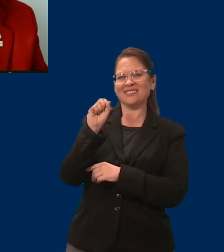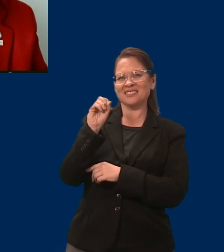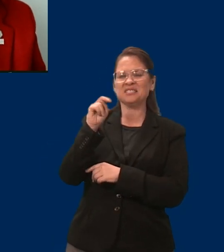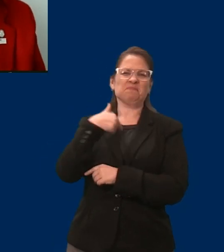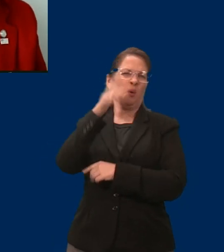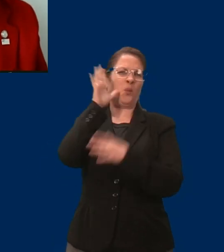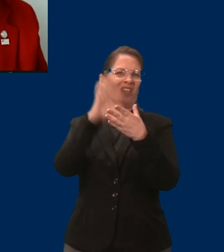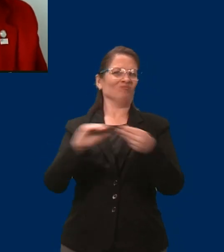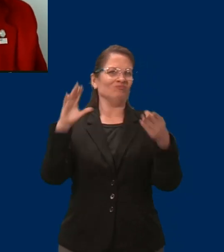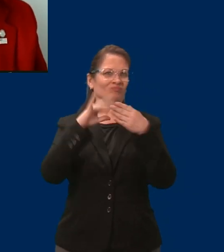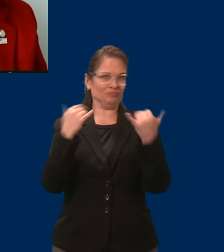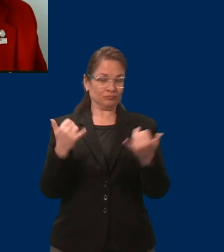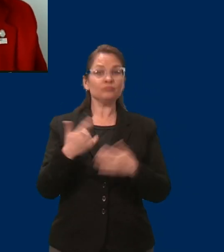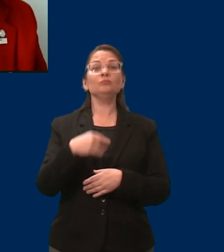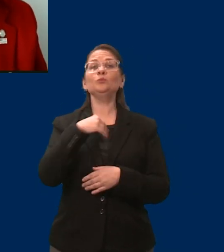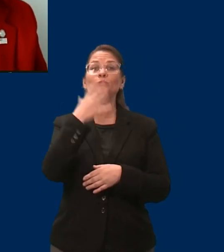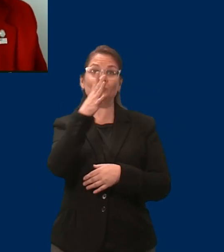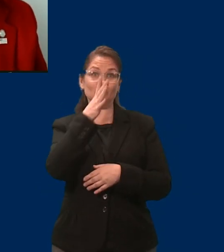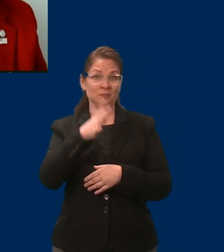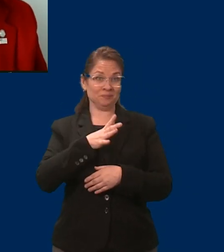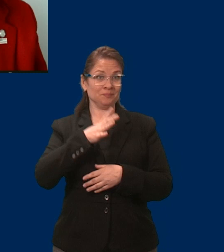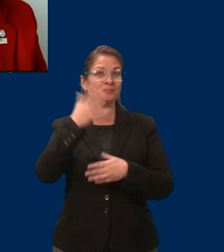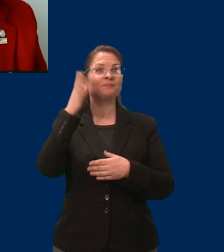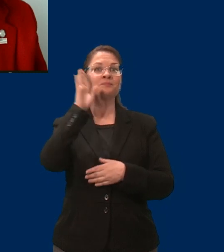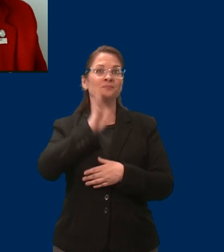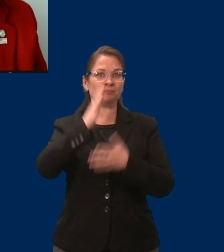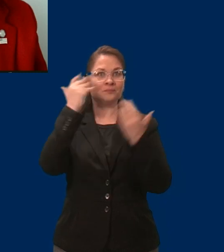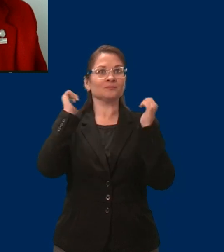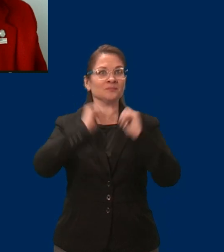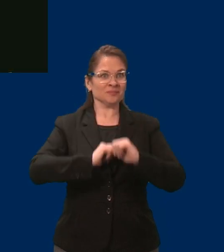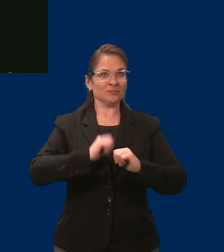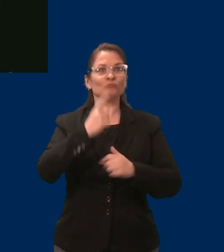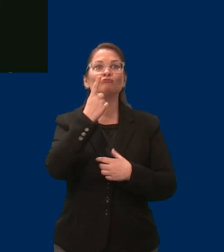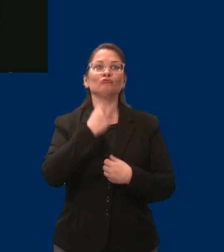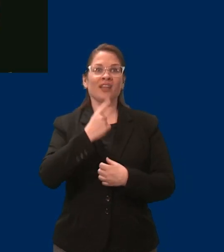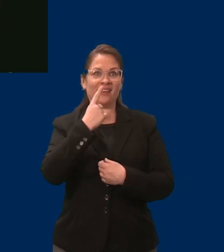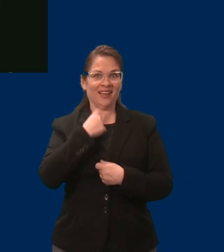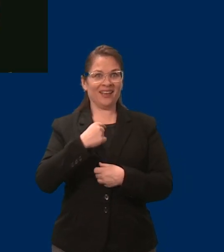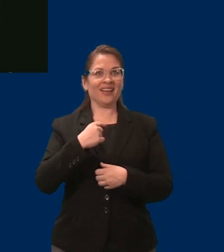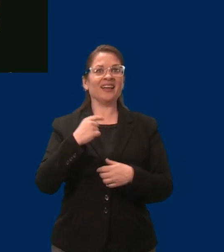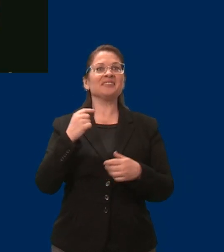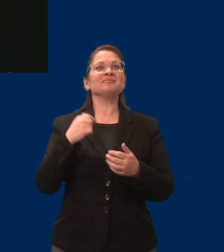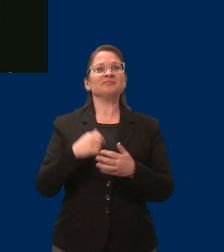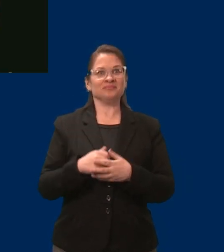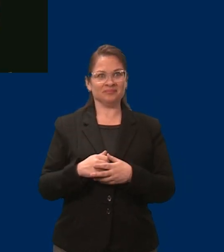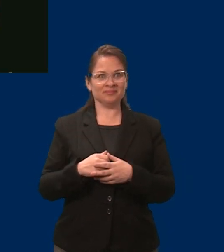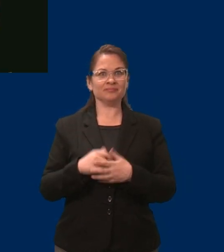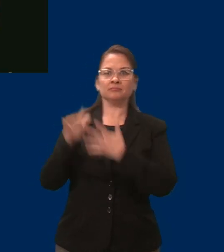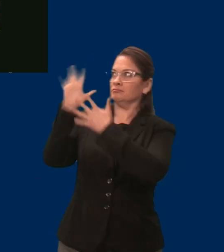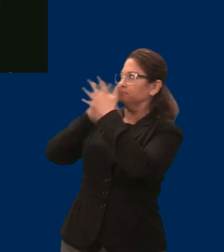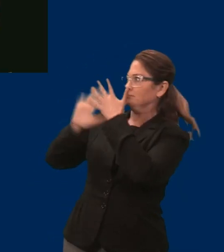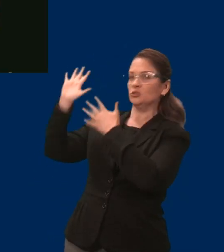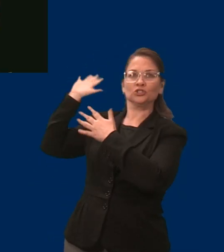wearing a dark green blouse and a black sweater. I have a blurred background of my workplace office in Waseca.